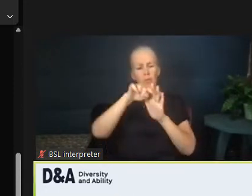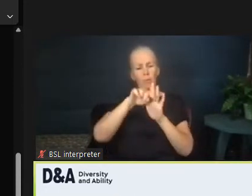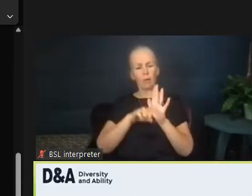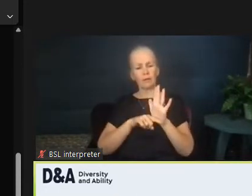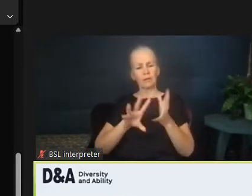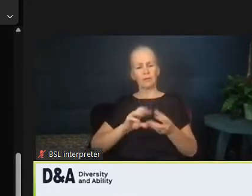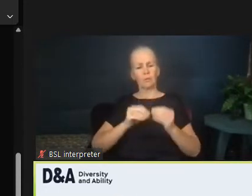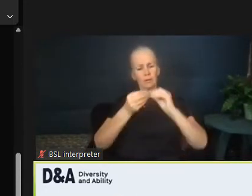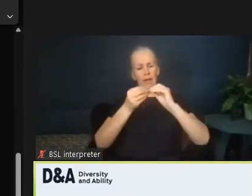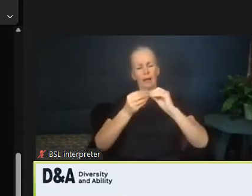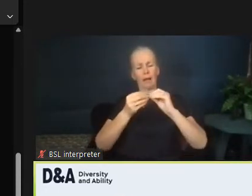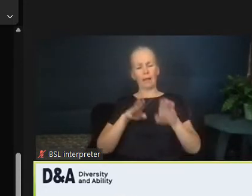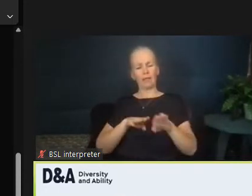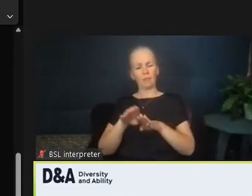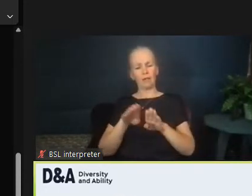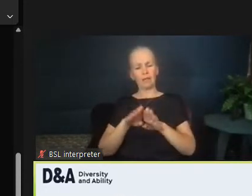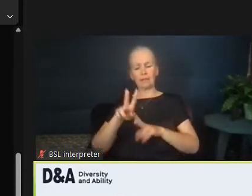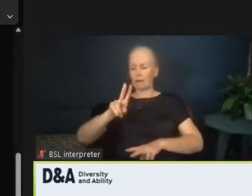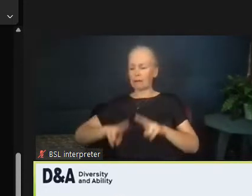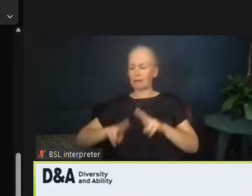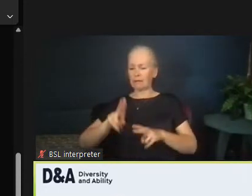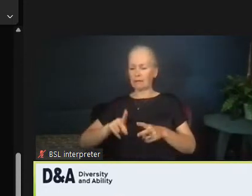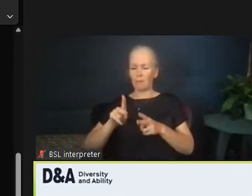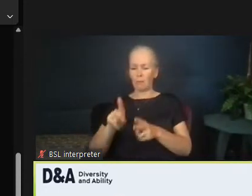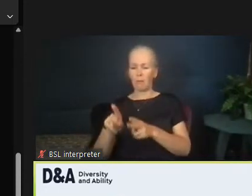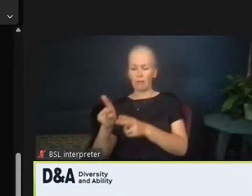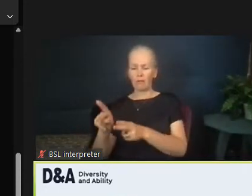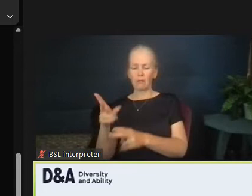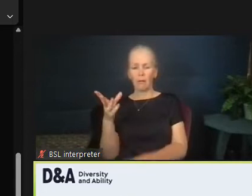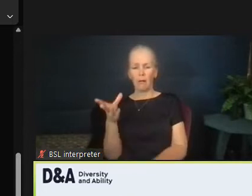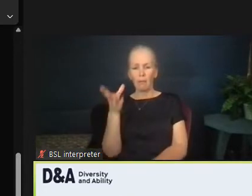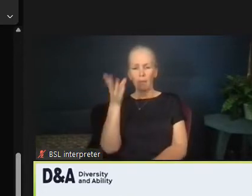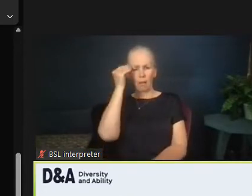implement and the practices and the assessment methods and the learning and teaching styles that